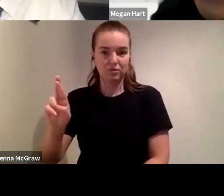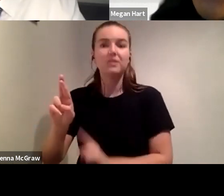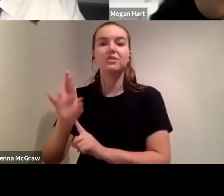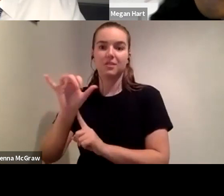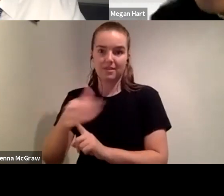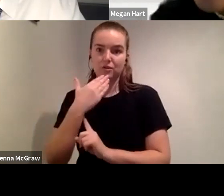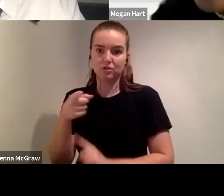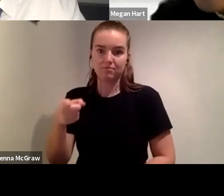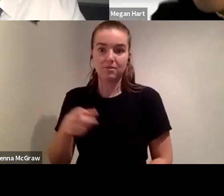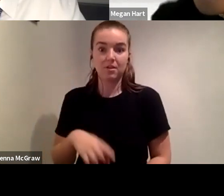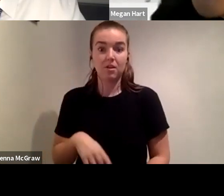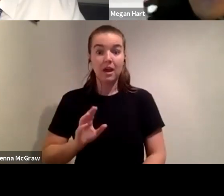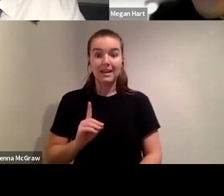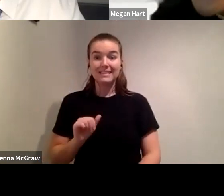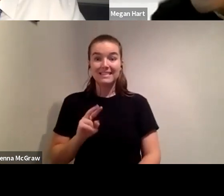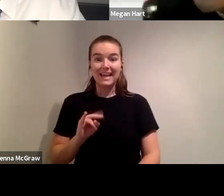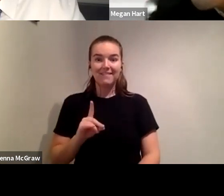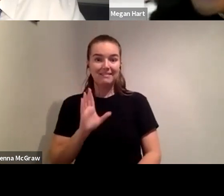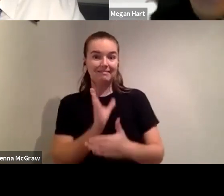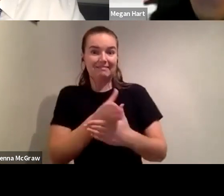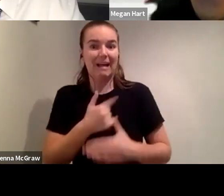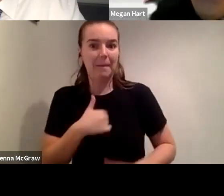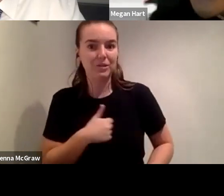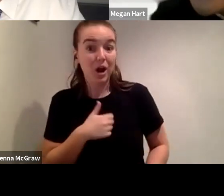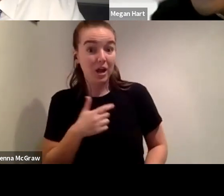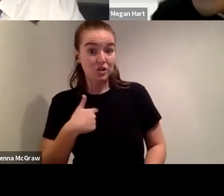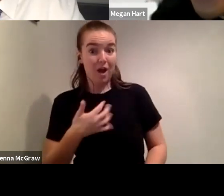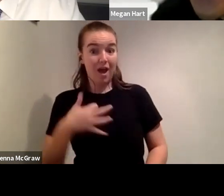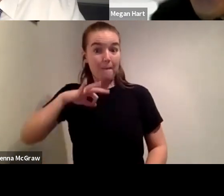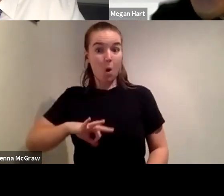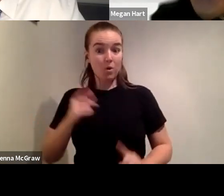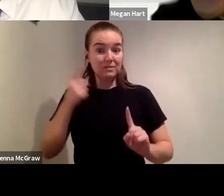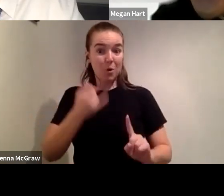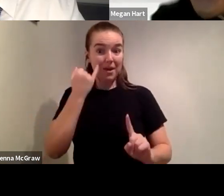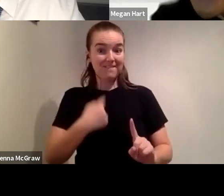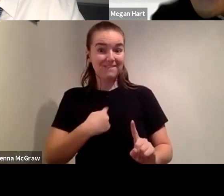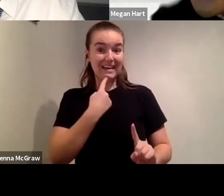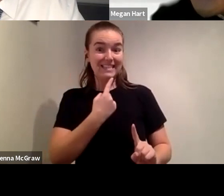Also vocational rehabilitation is another resource. David Quick: Do I get a bonus point?